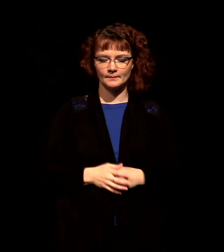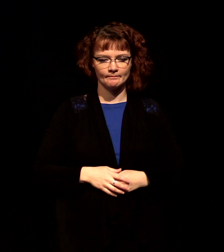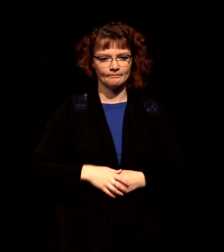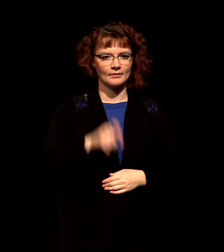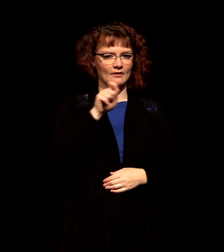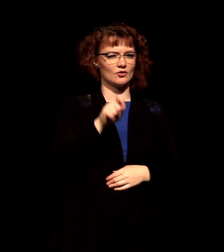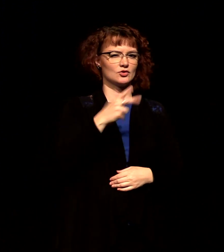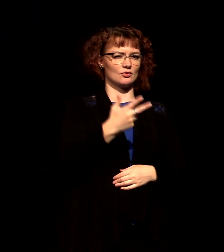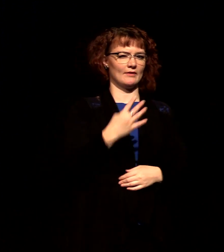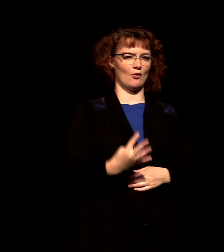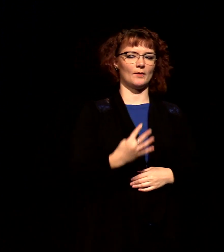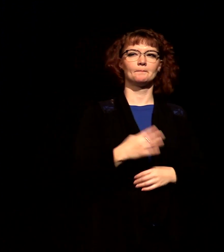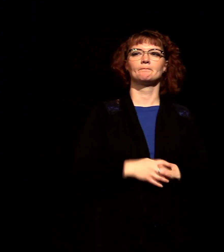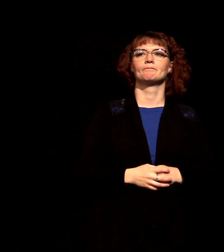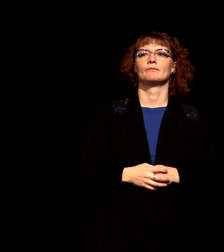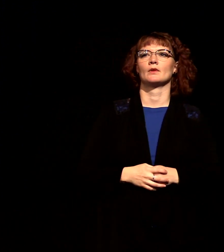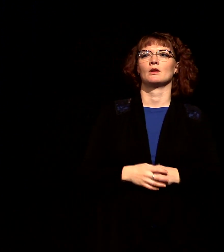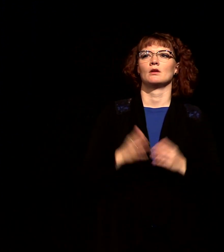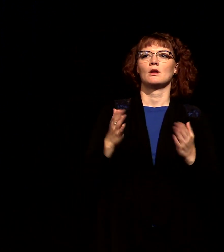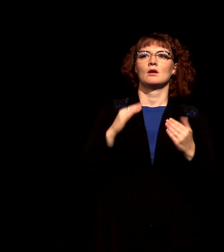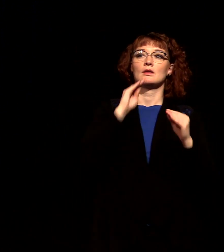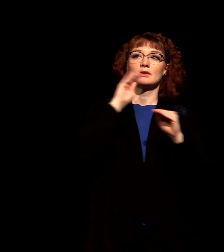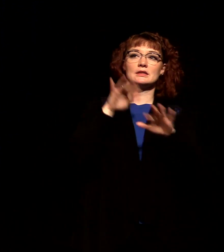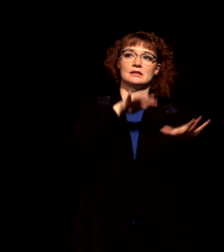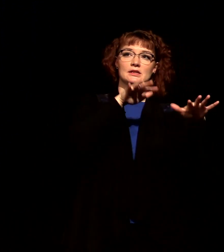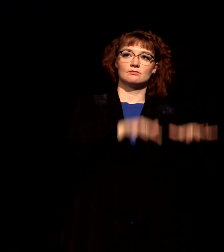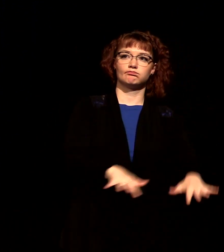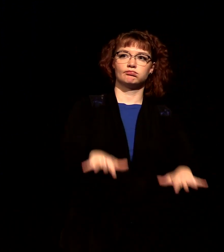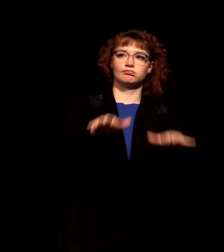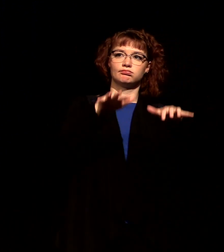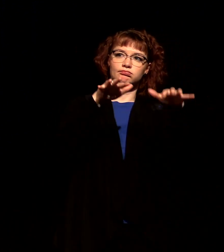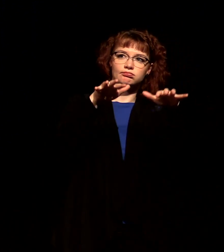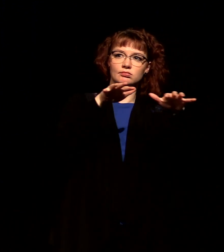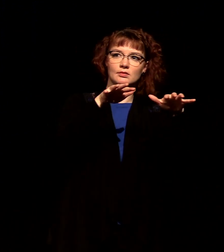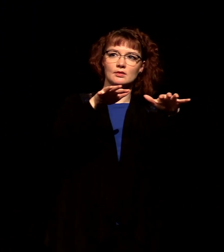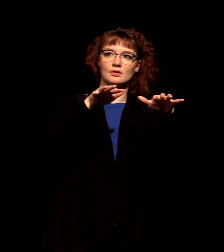four, the seas have lifted up, the seas have lifted up their